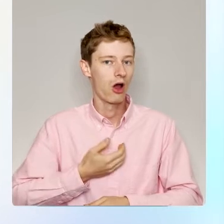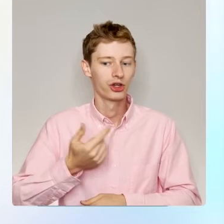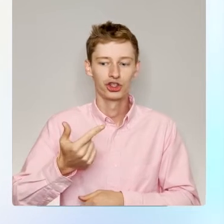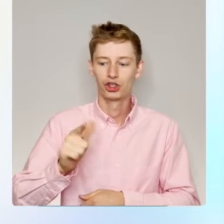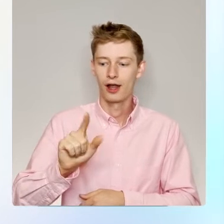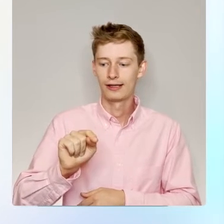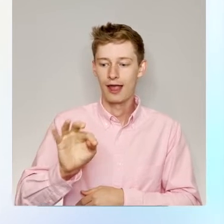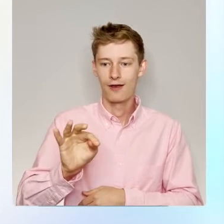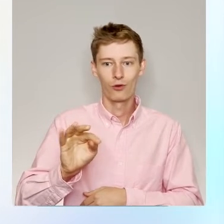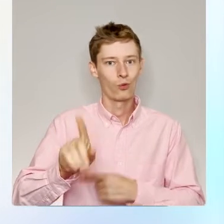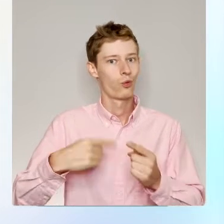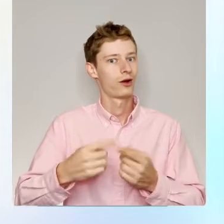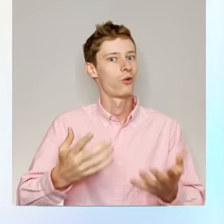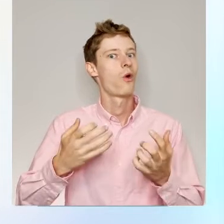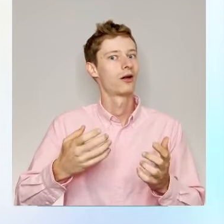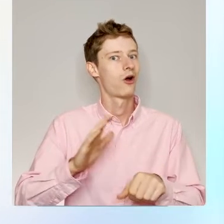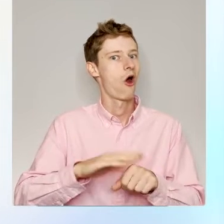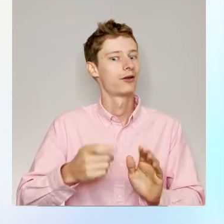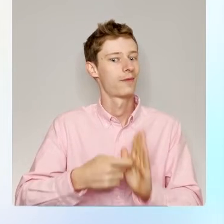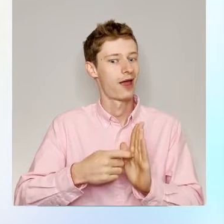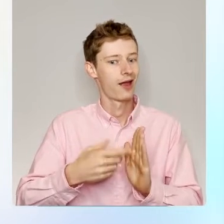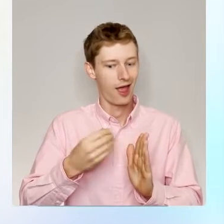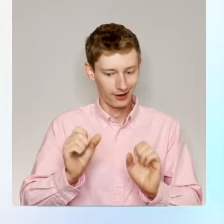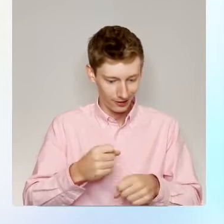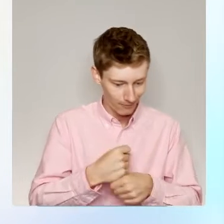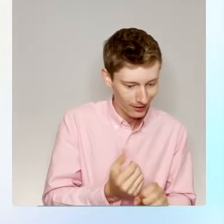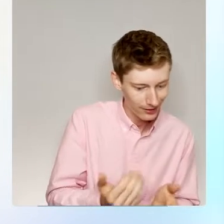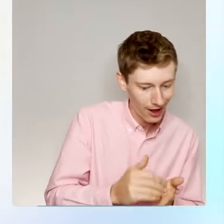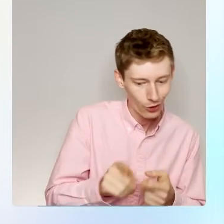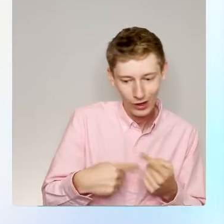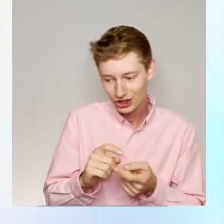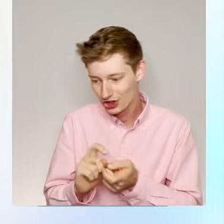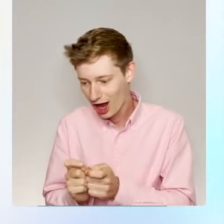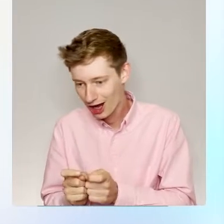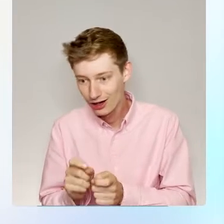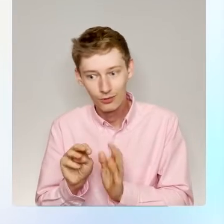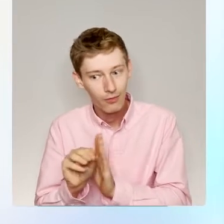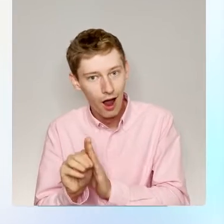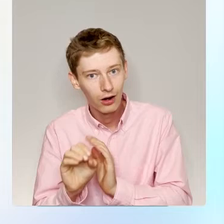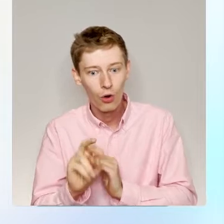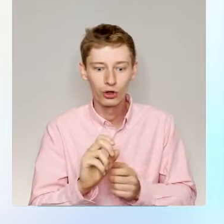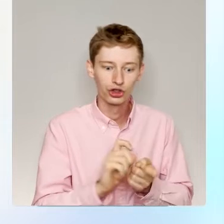And also, it was valuable for the file size and runtime memory savings. Let's take this rabbit model,